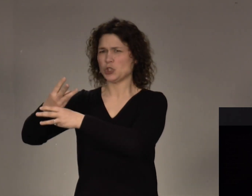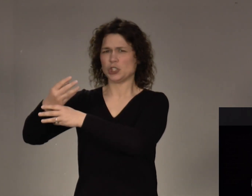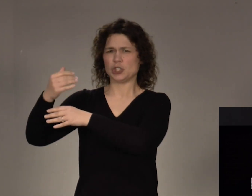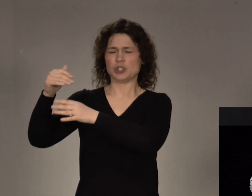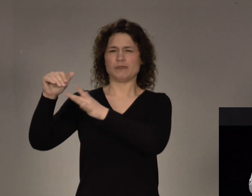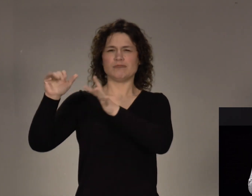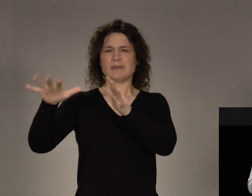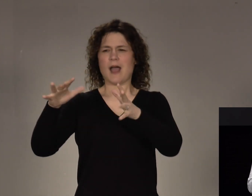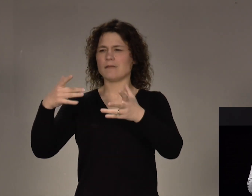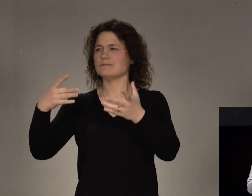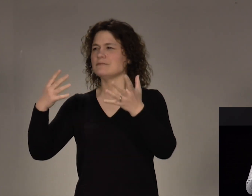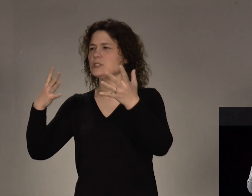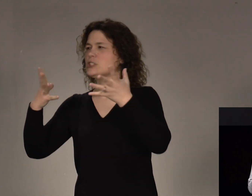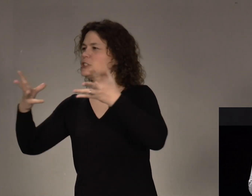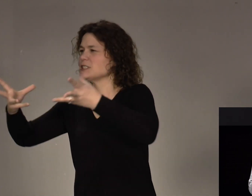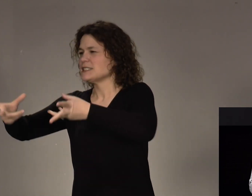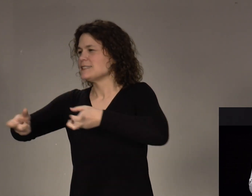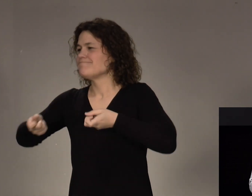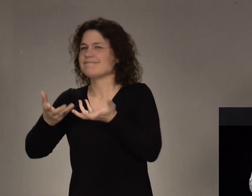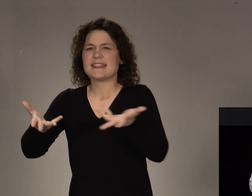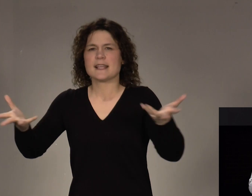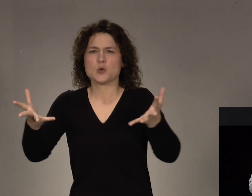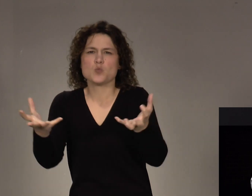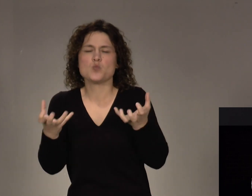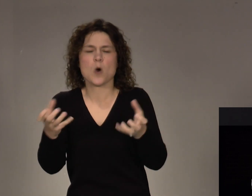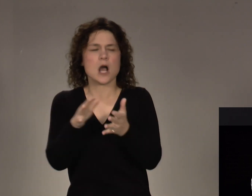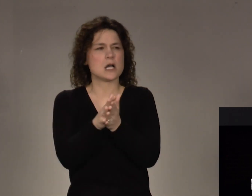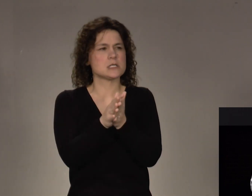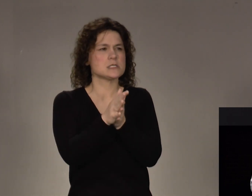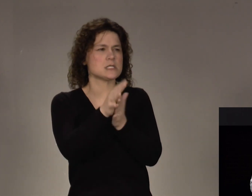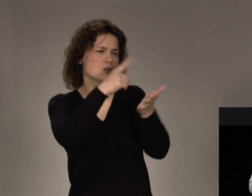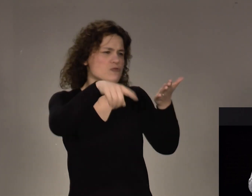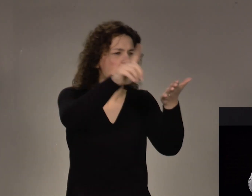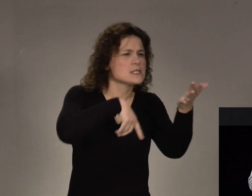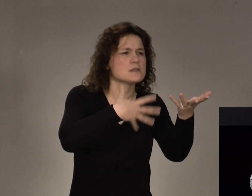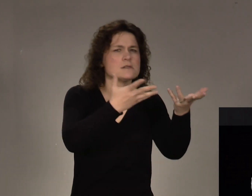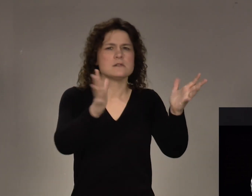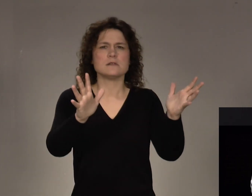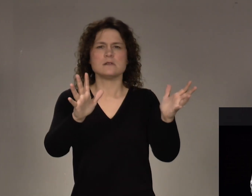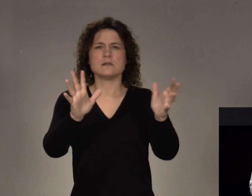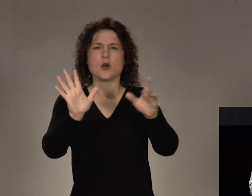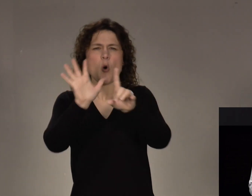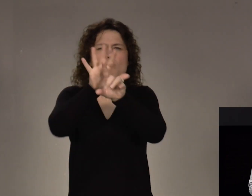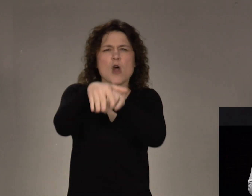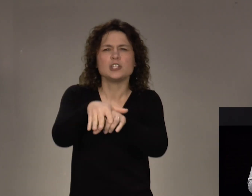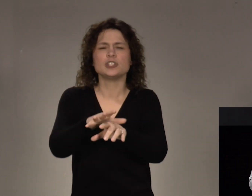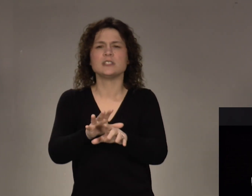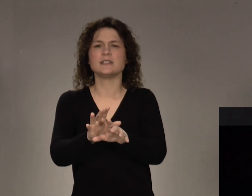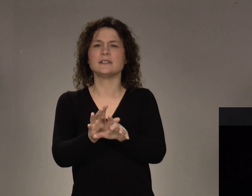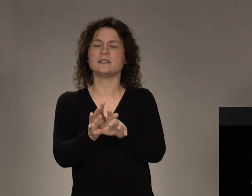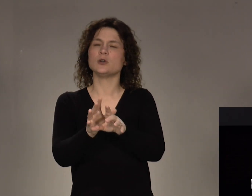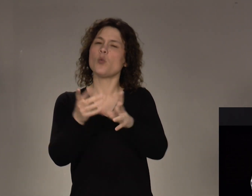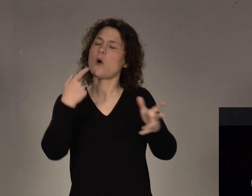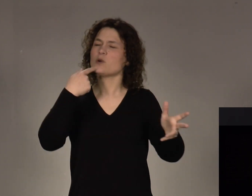consumerism, materialism, racism, oppression. What we're saying when we